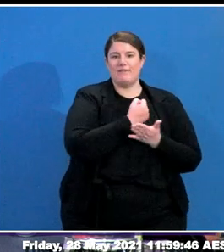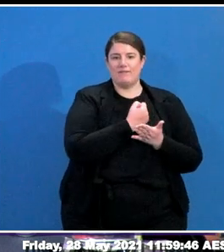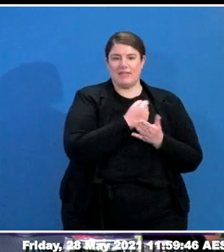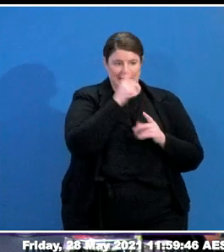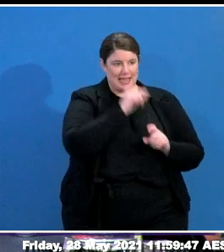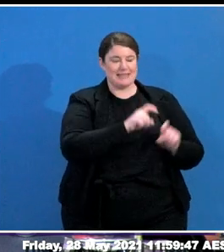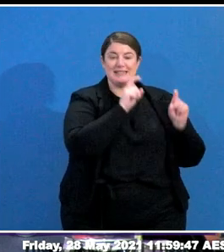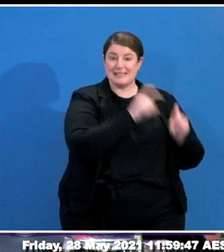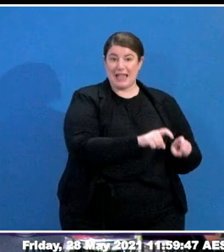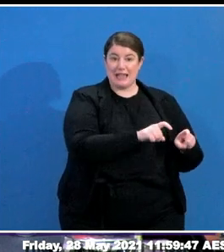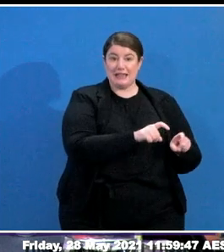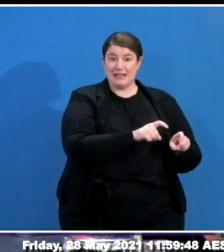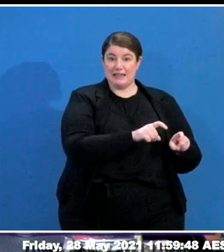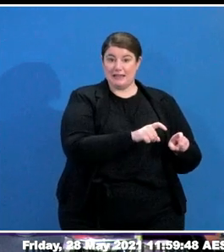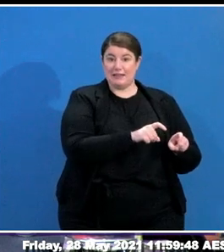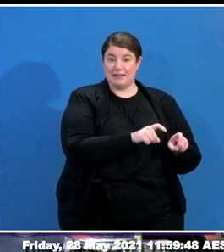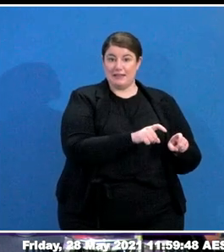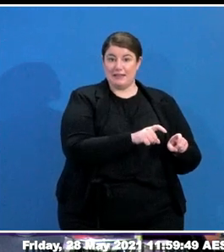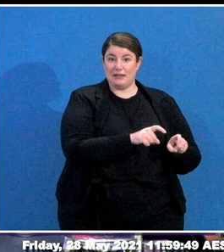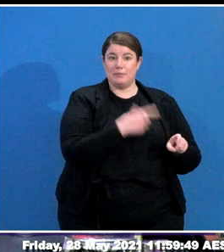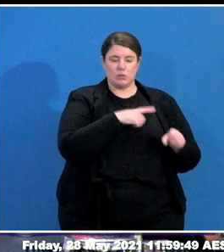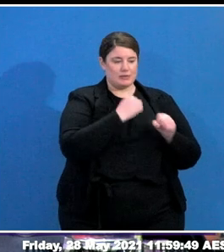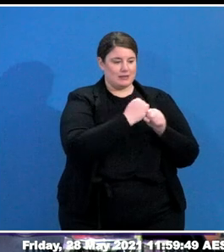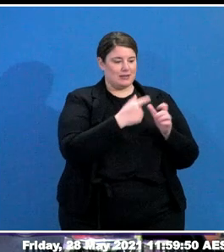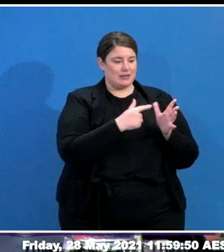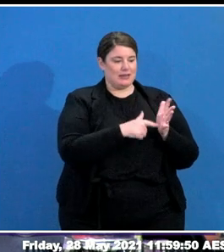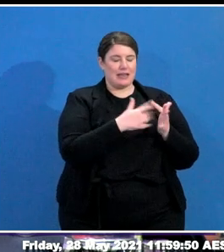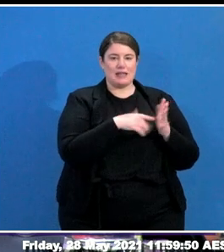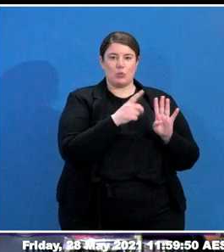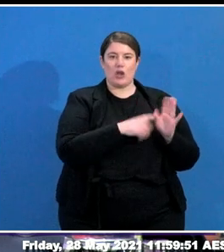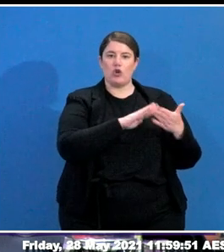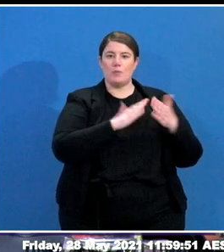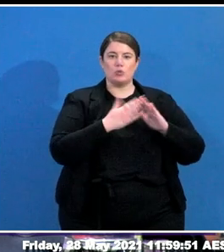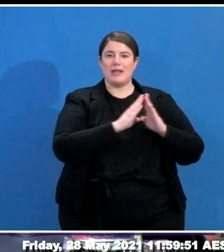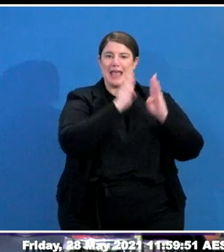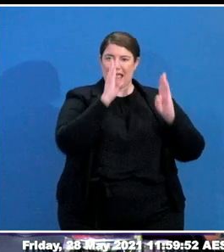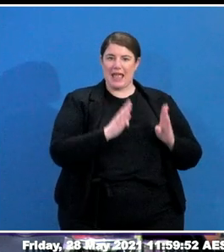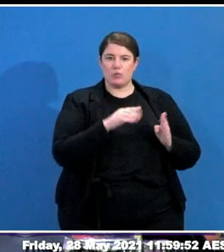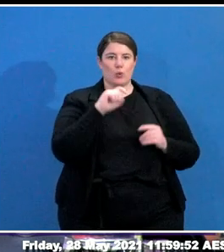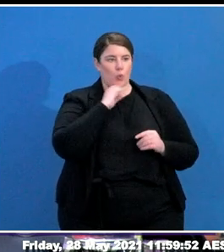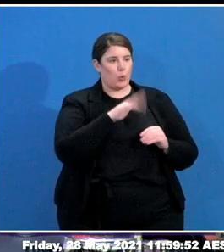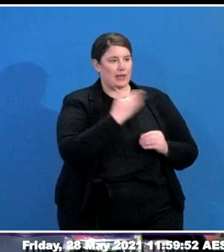stay because Gateway Community Housing wouldn't be issuing eviction notices?